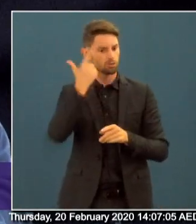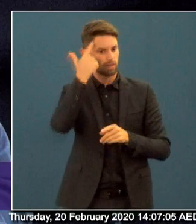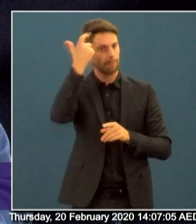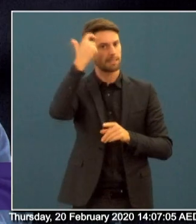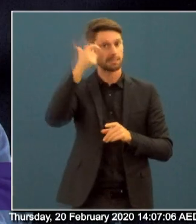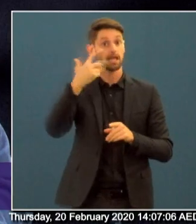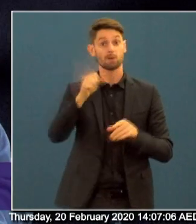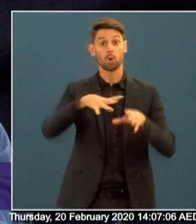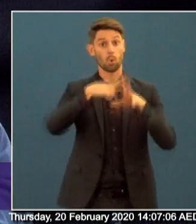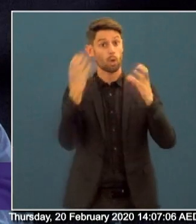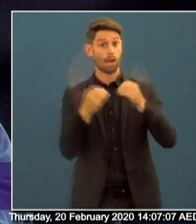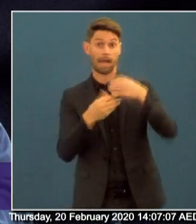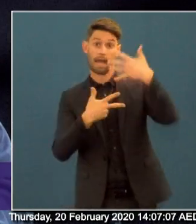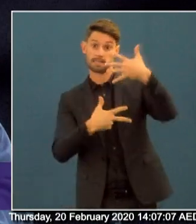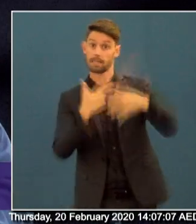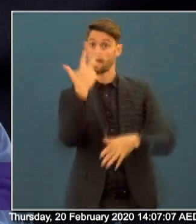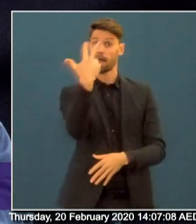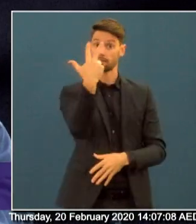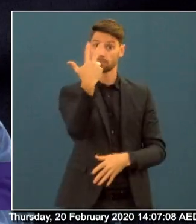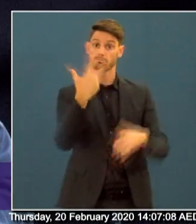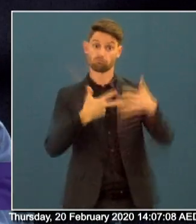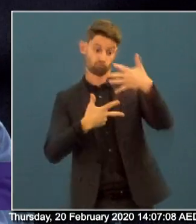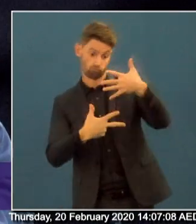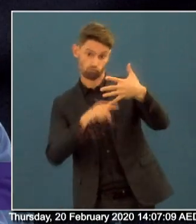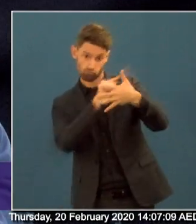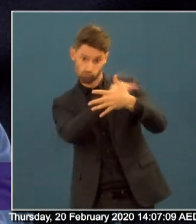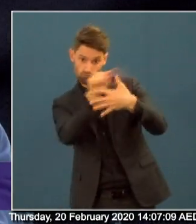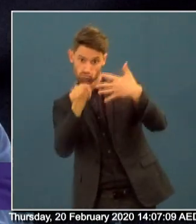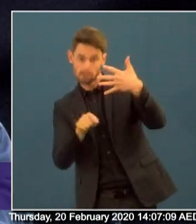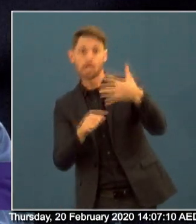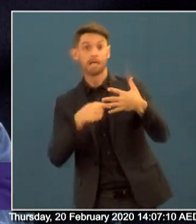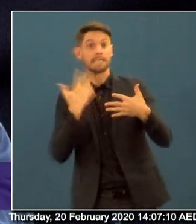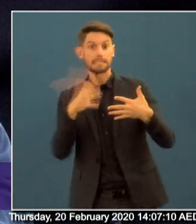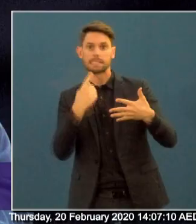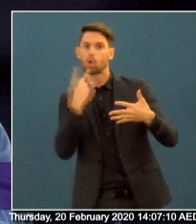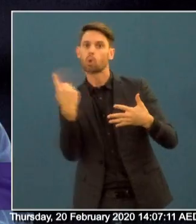and some suggested groups for responsibility for those actions.